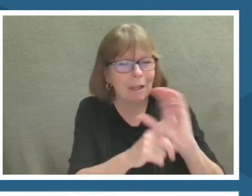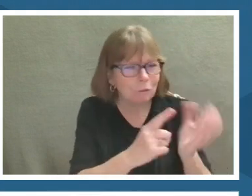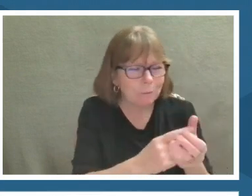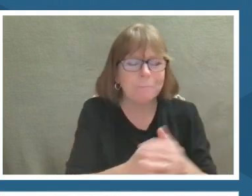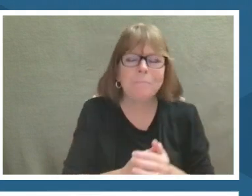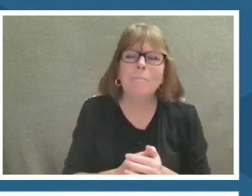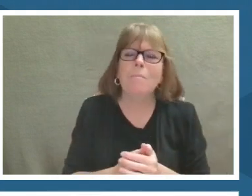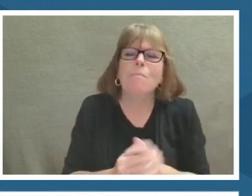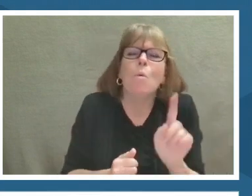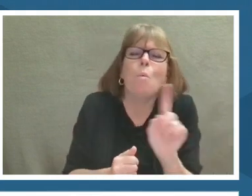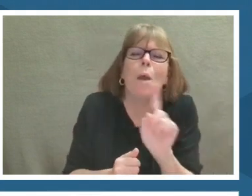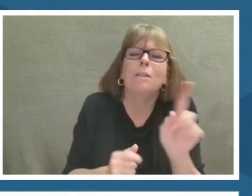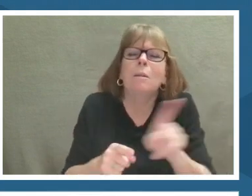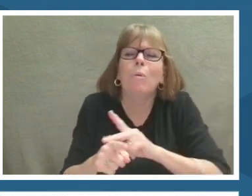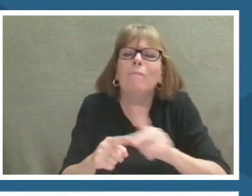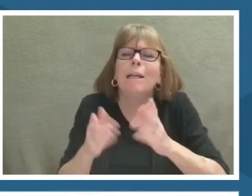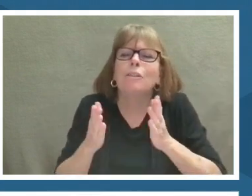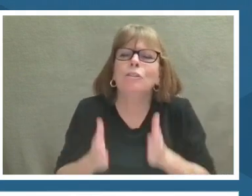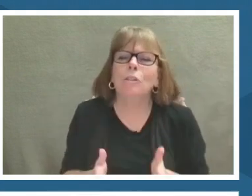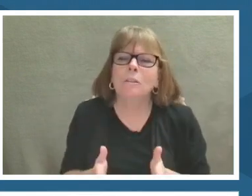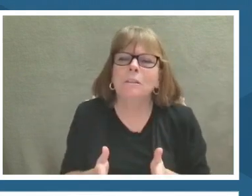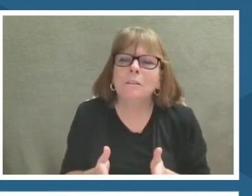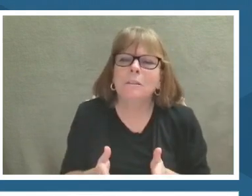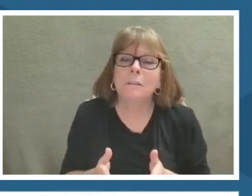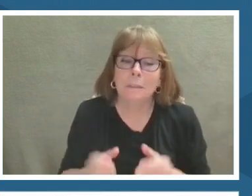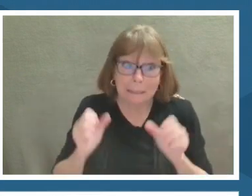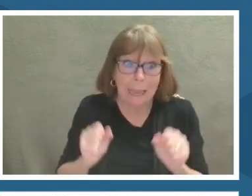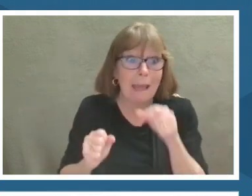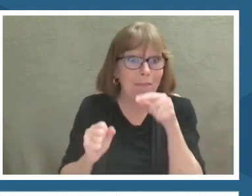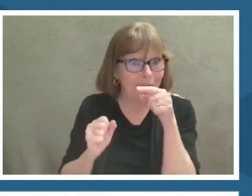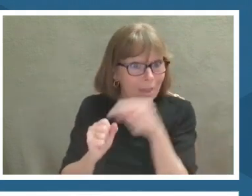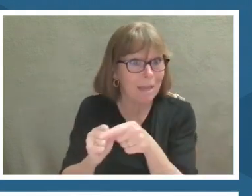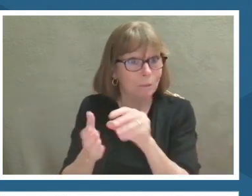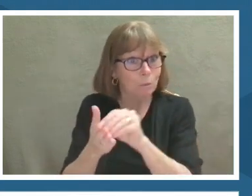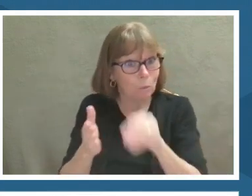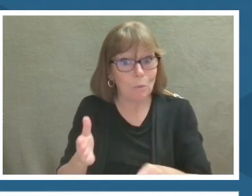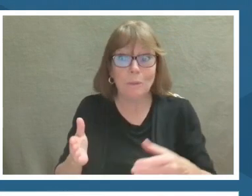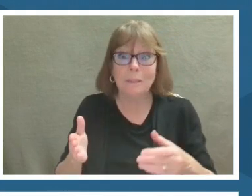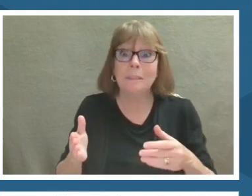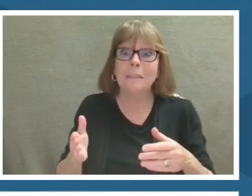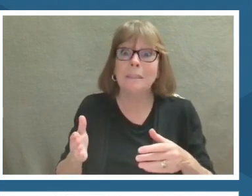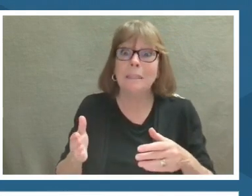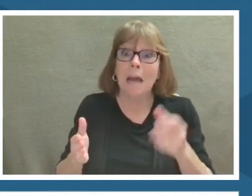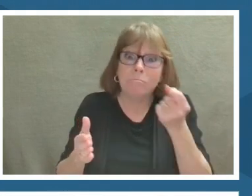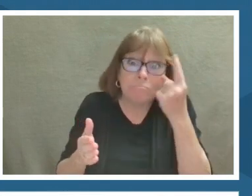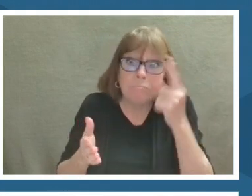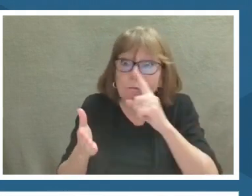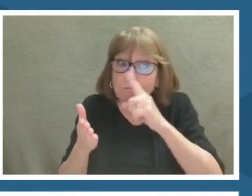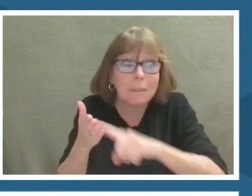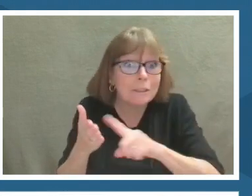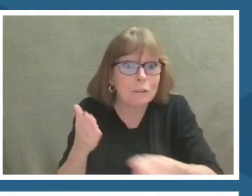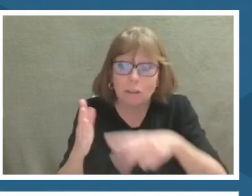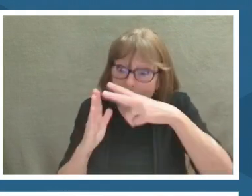some of you said scientific literacy the fact that students need research skills